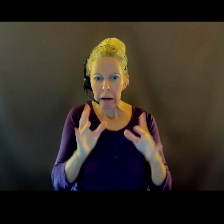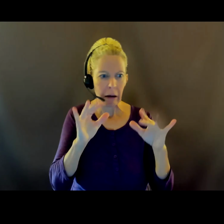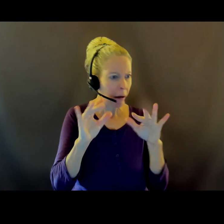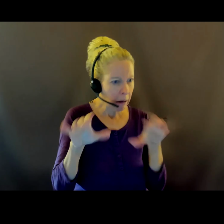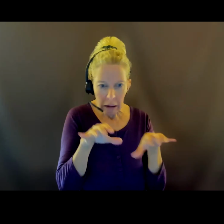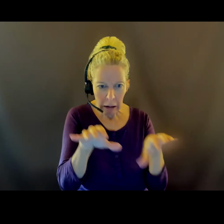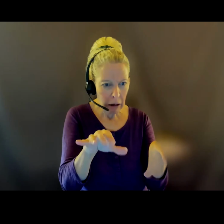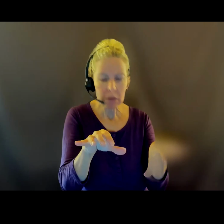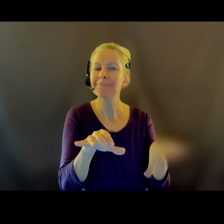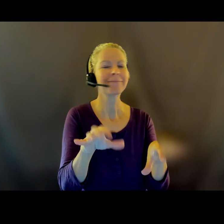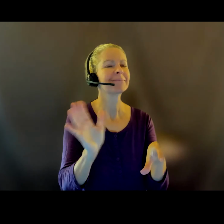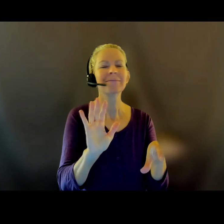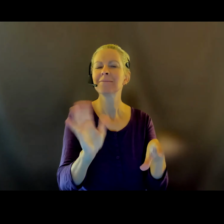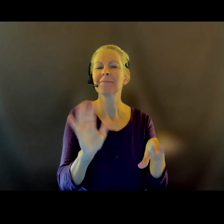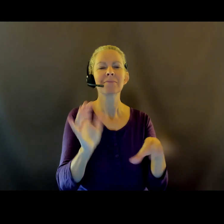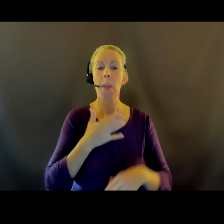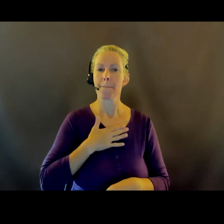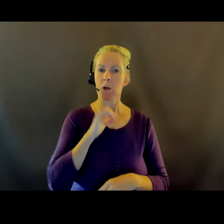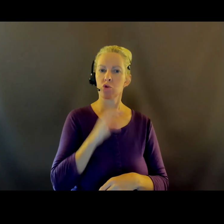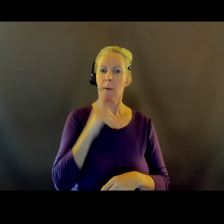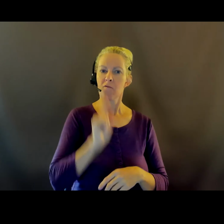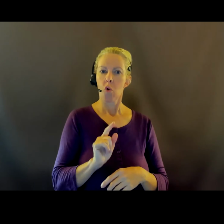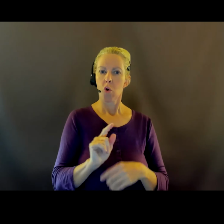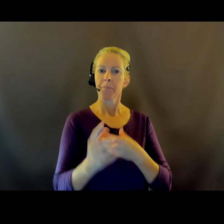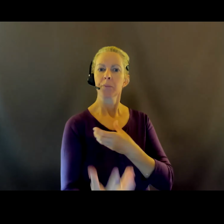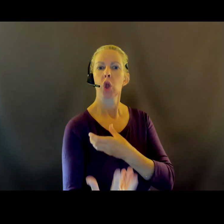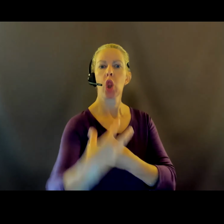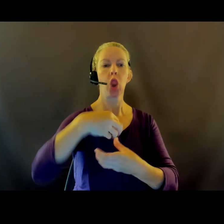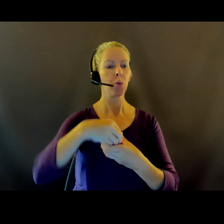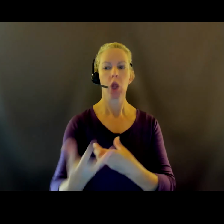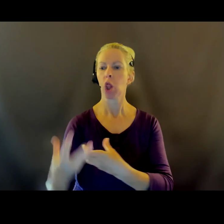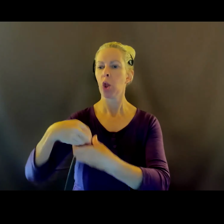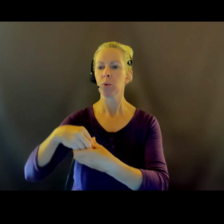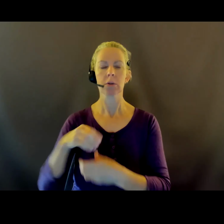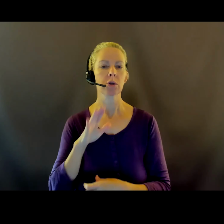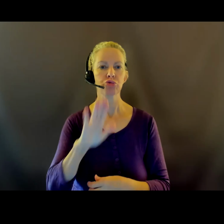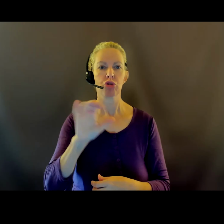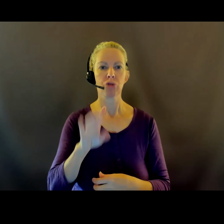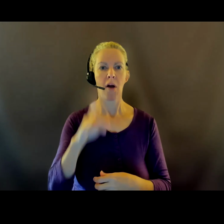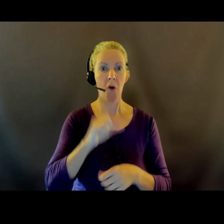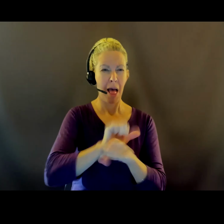You should feel included in the conversation. You shouldn't have to work hard to be part of the story.